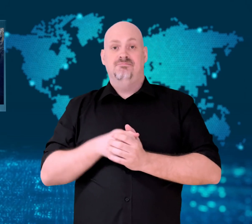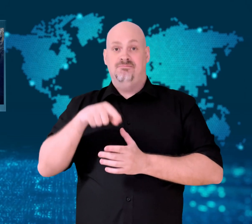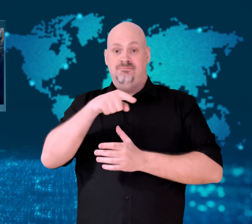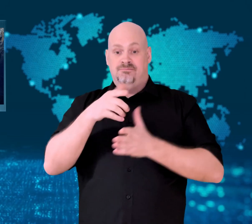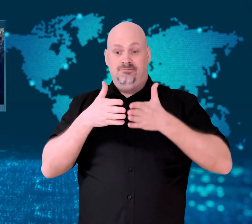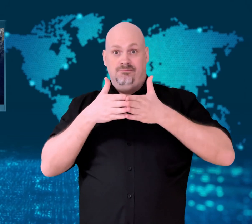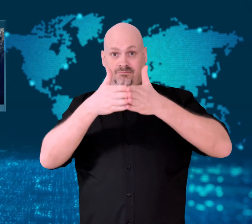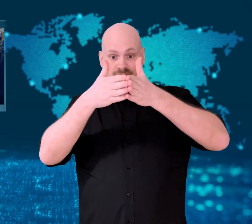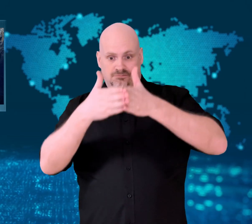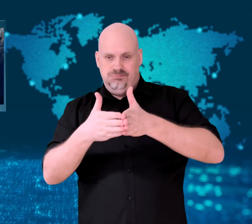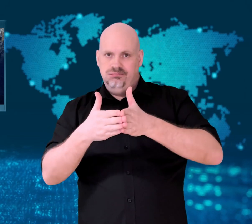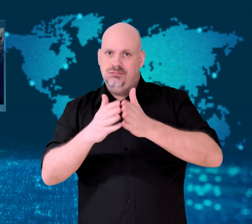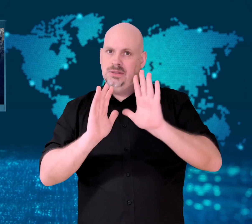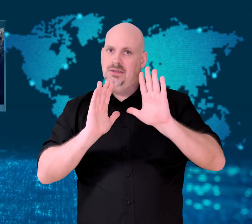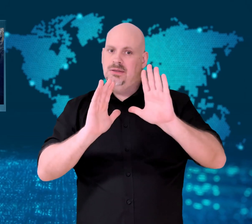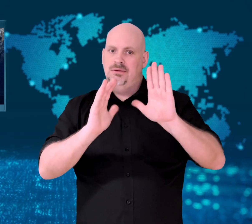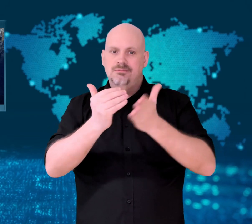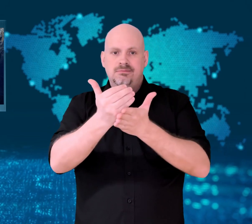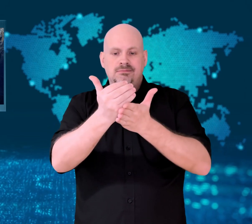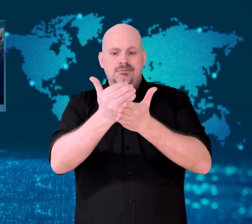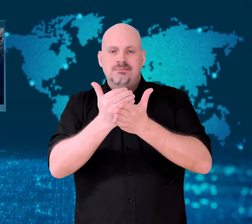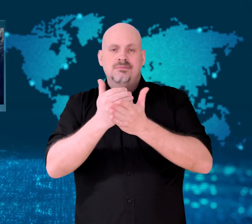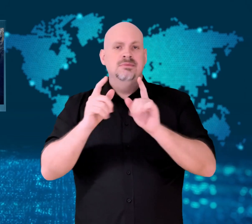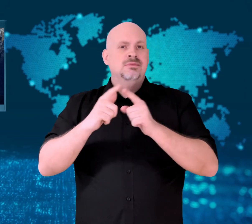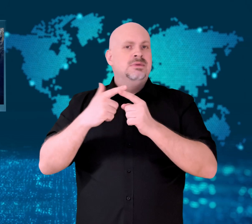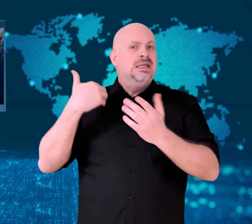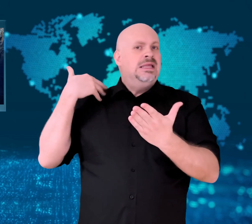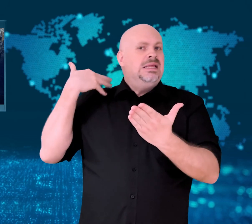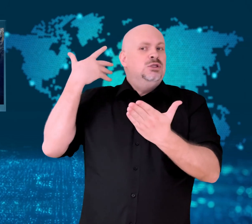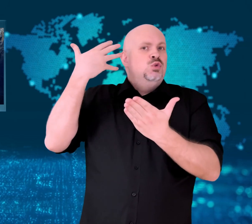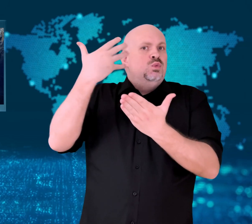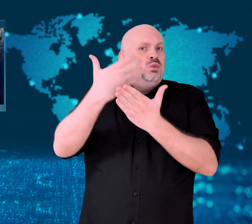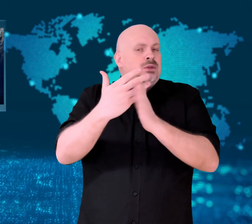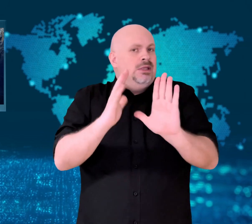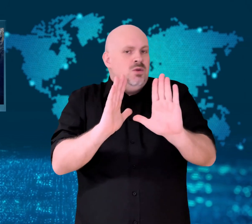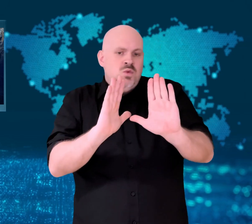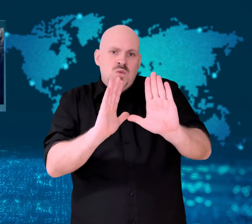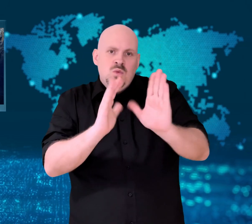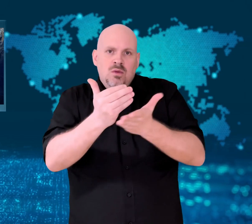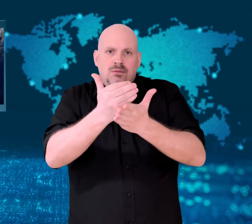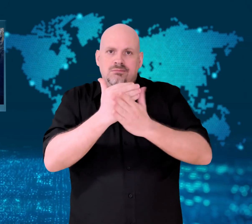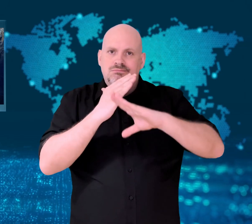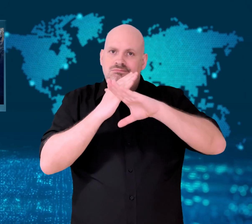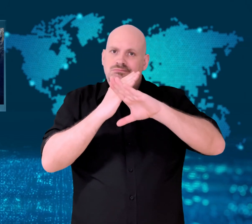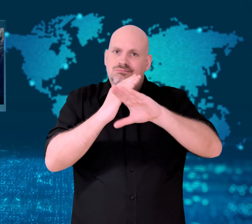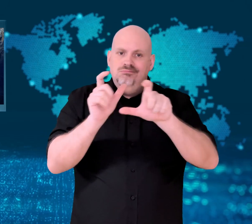The wreckage has been declared a historic site.